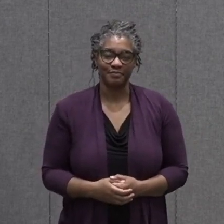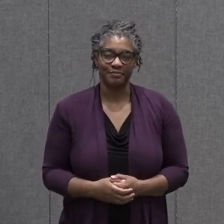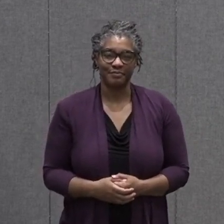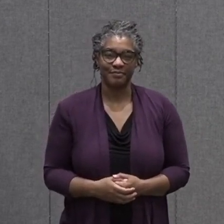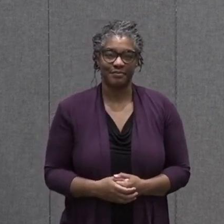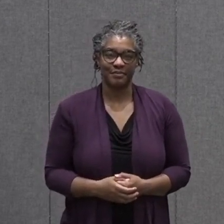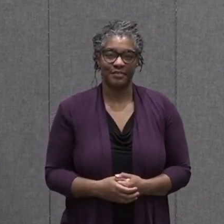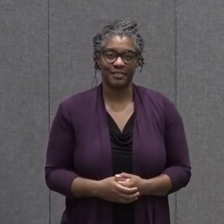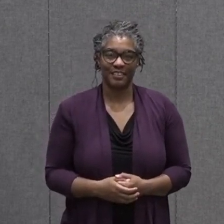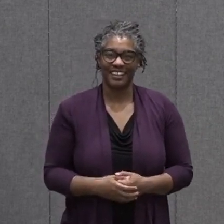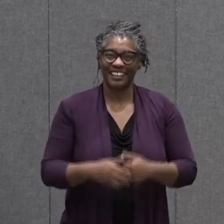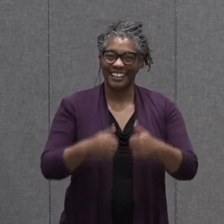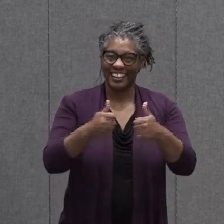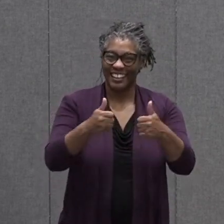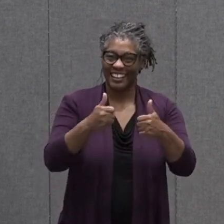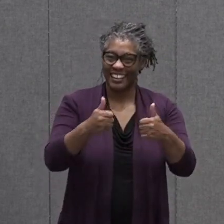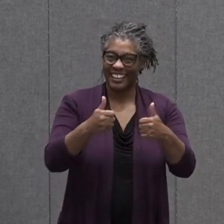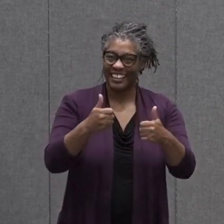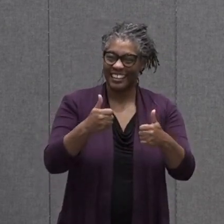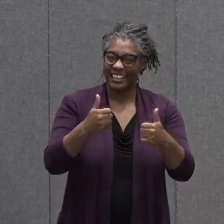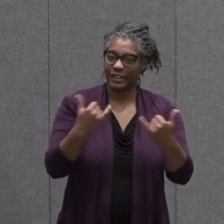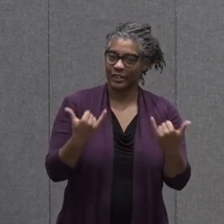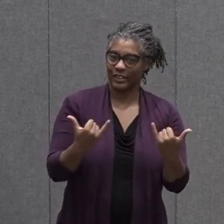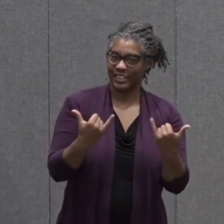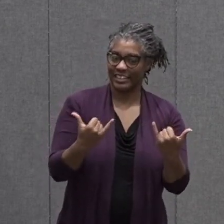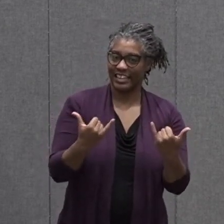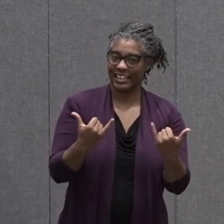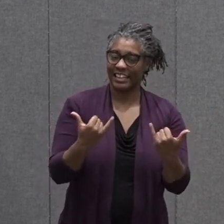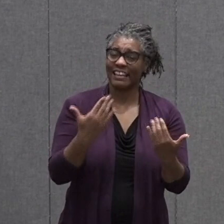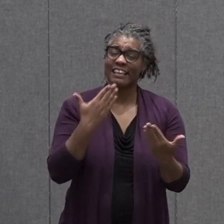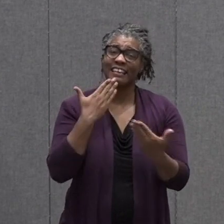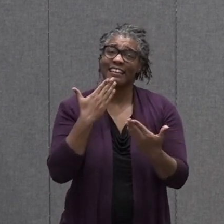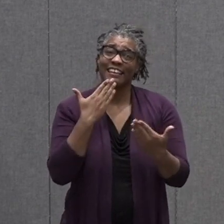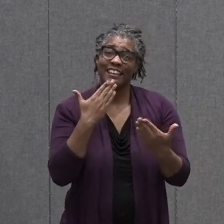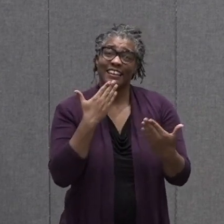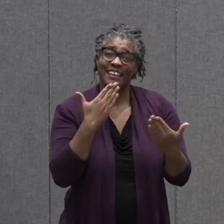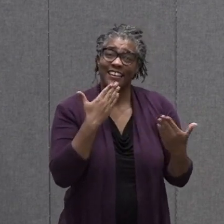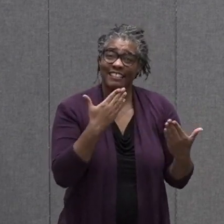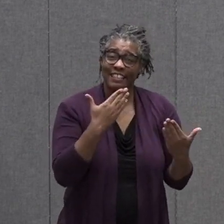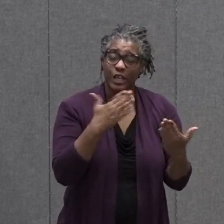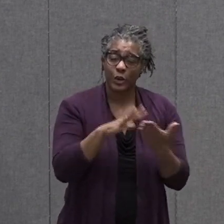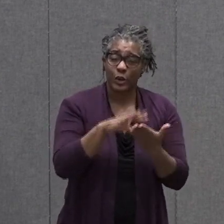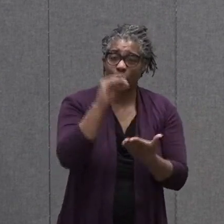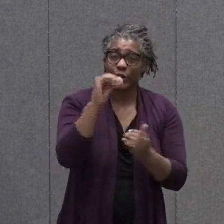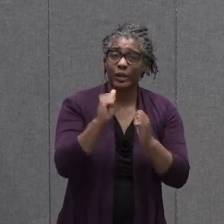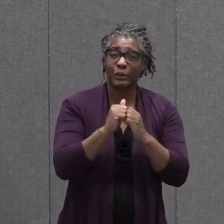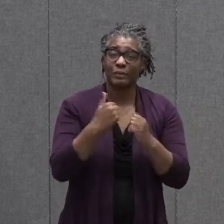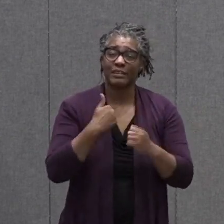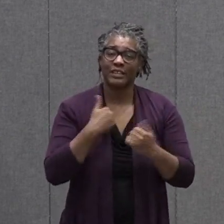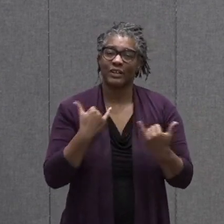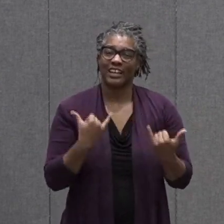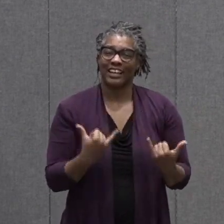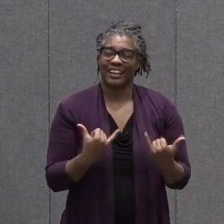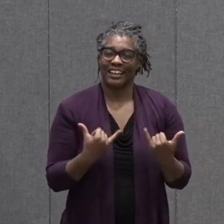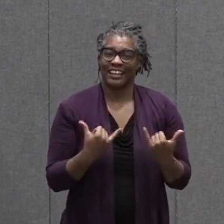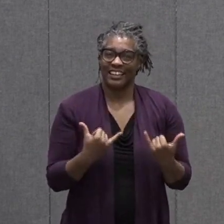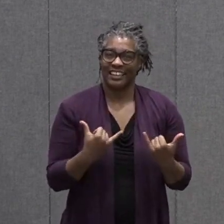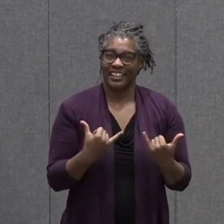Great job today. Thank you so much for learning with me today and remember to keep practicing your sight words